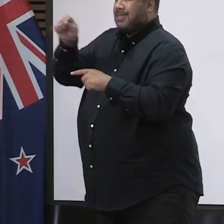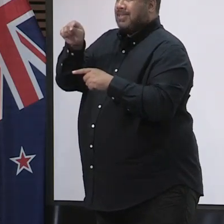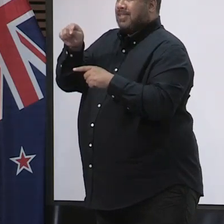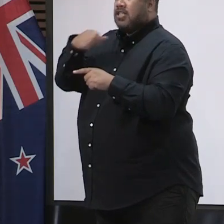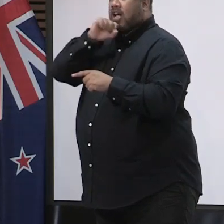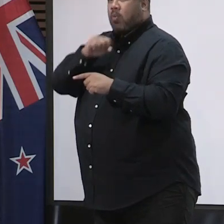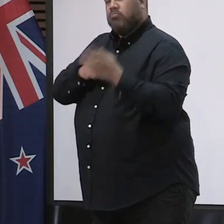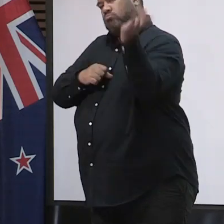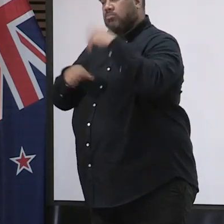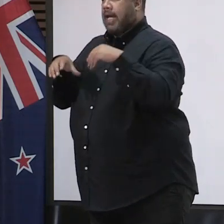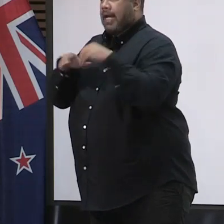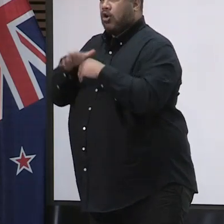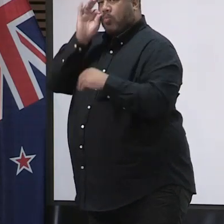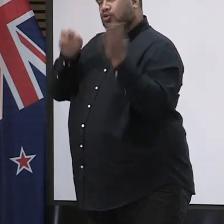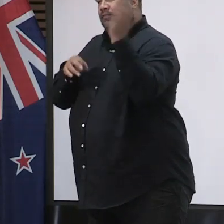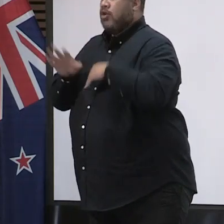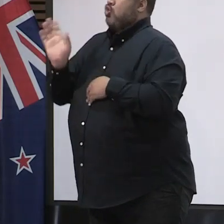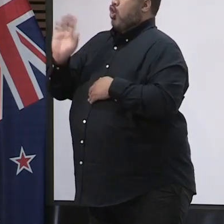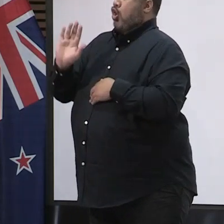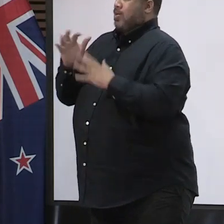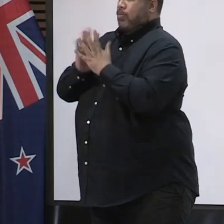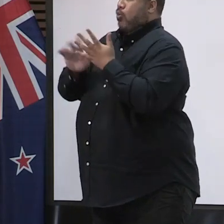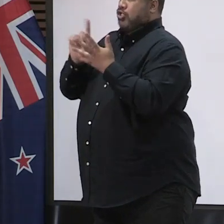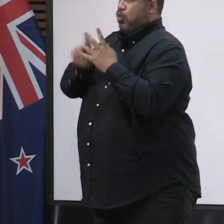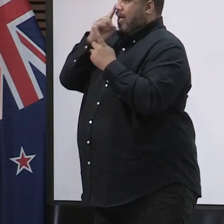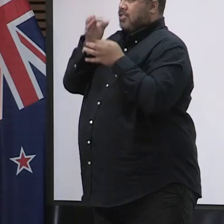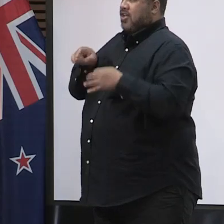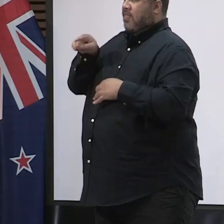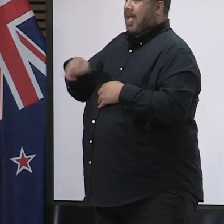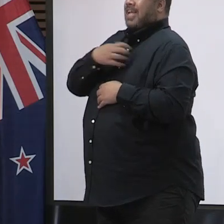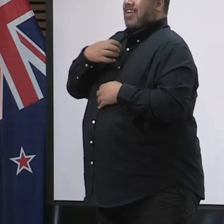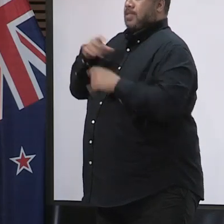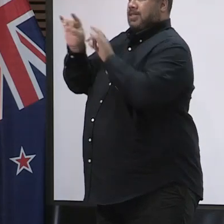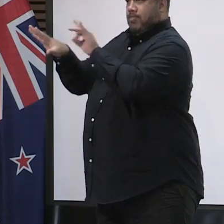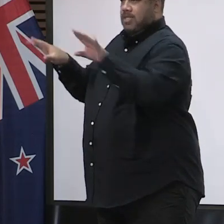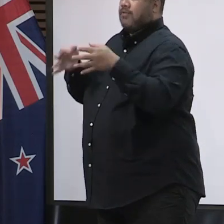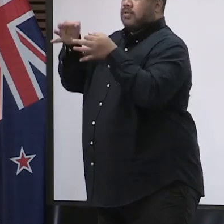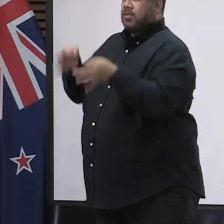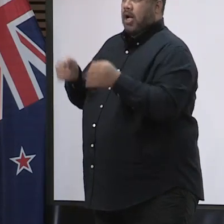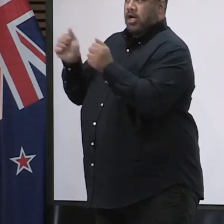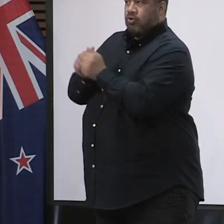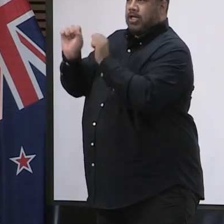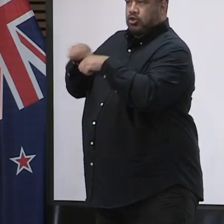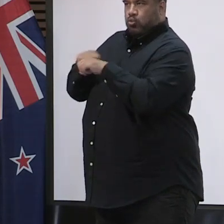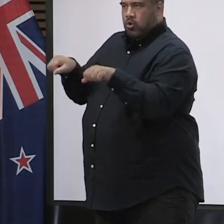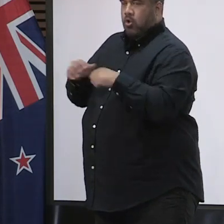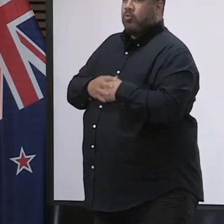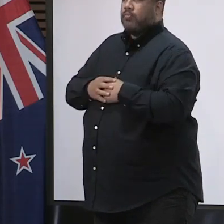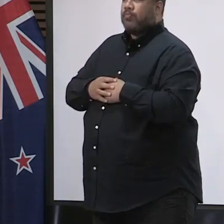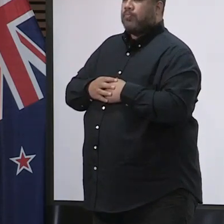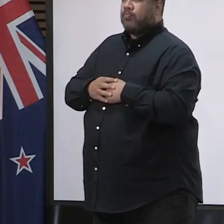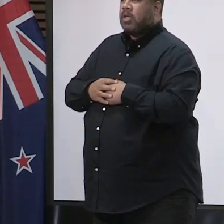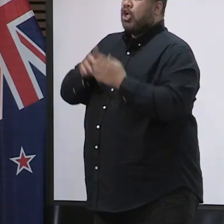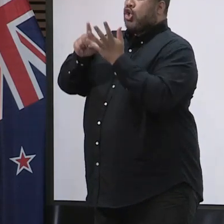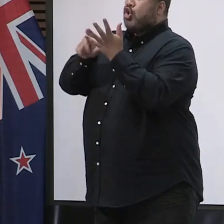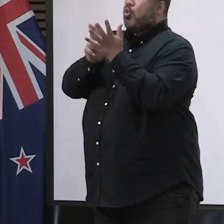wishes of member states. The